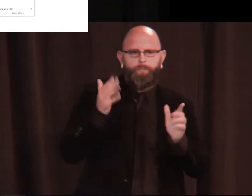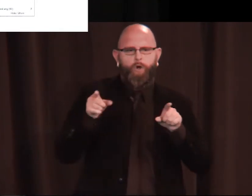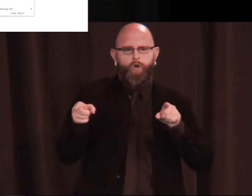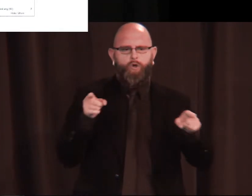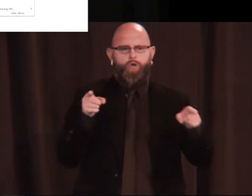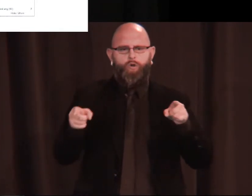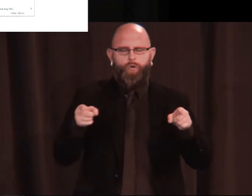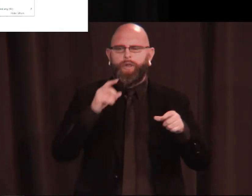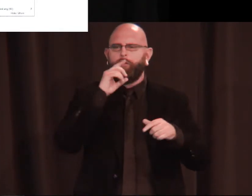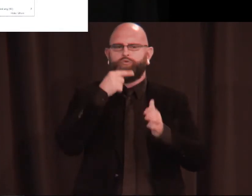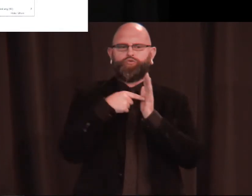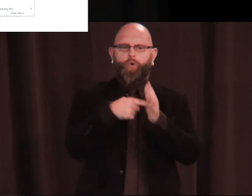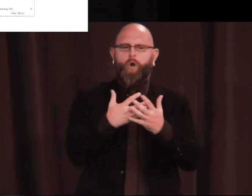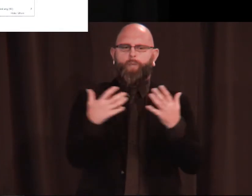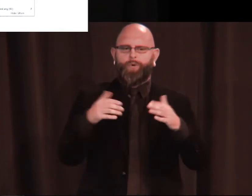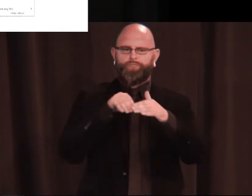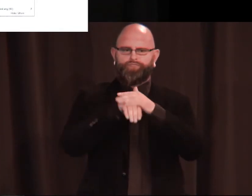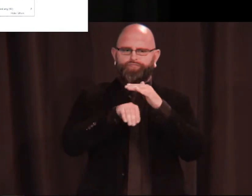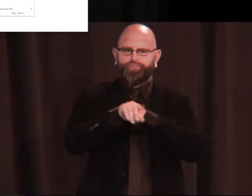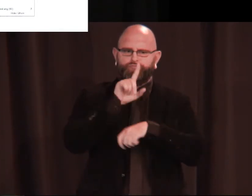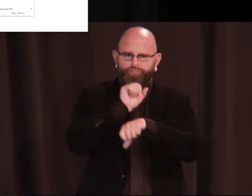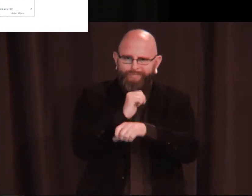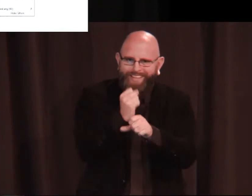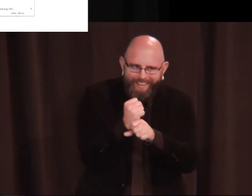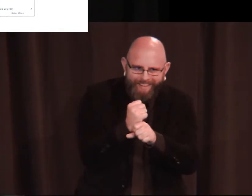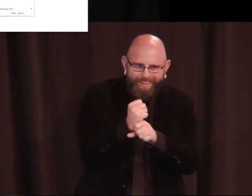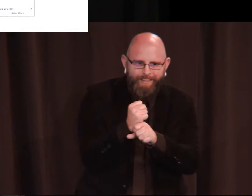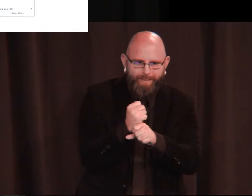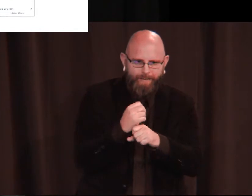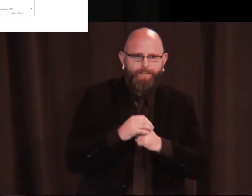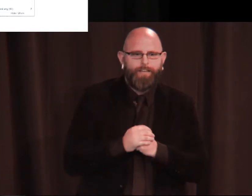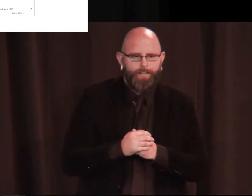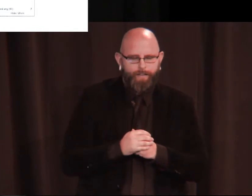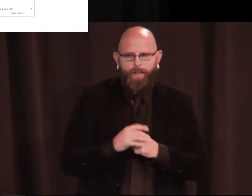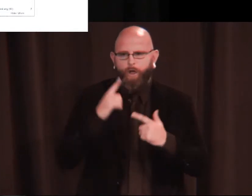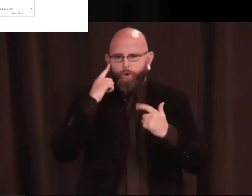because it takes into account the configuration of their losses, what frequency regions,